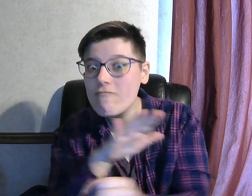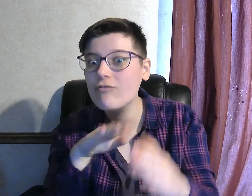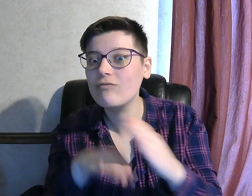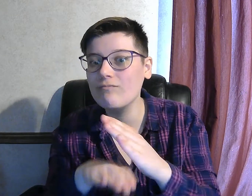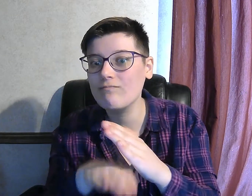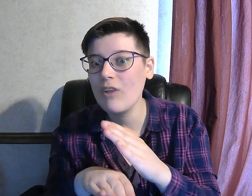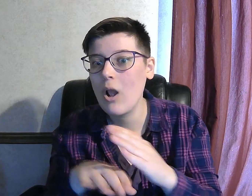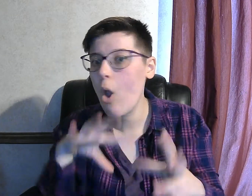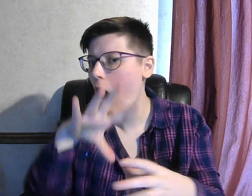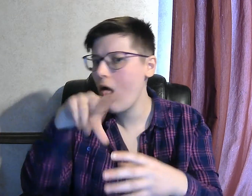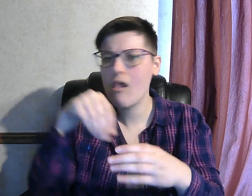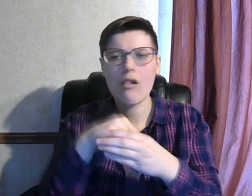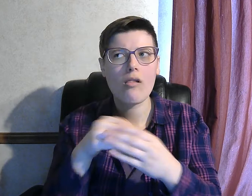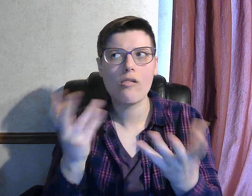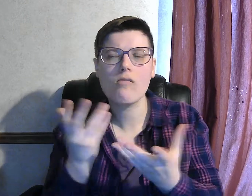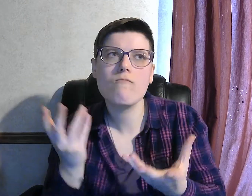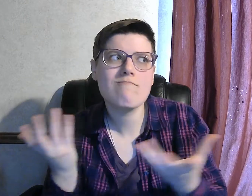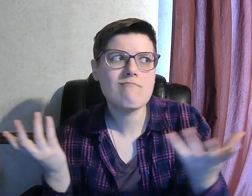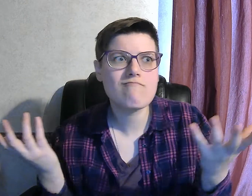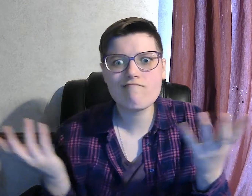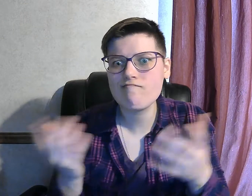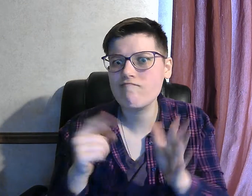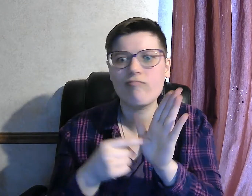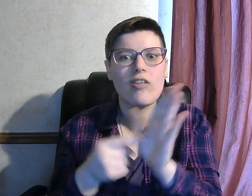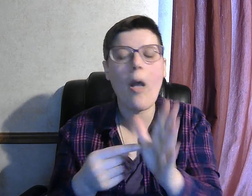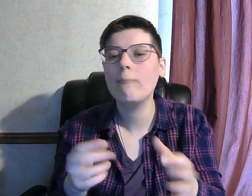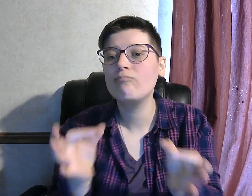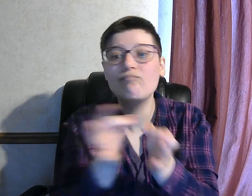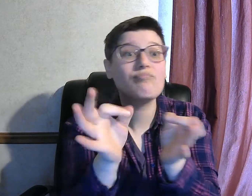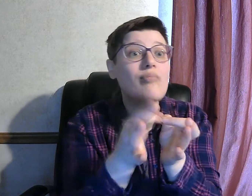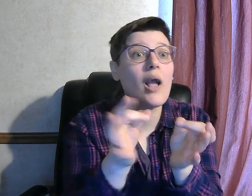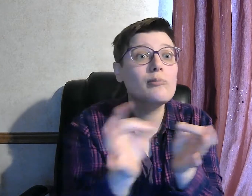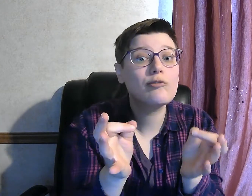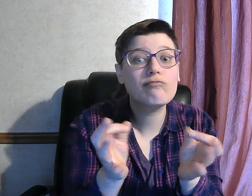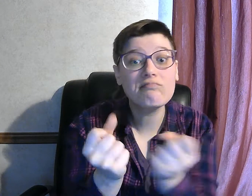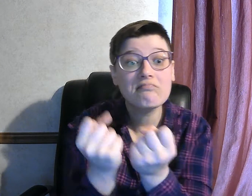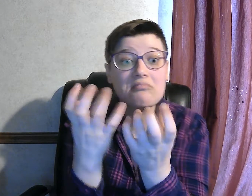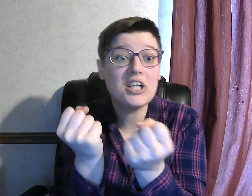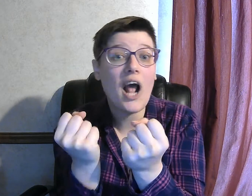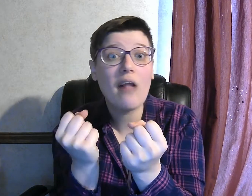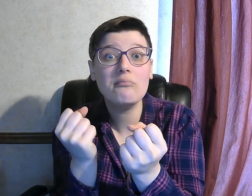the finished video, can be made fully accessible. This includes things like,